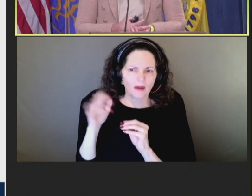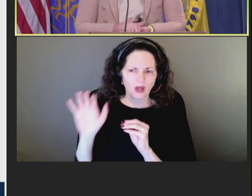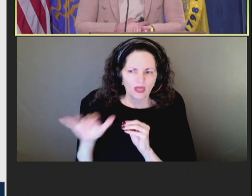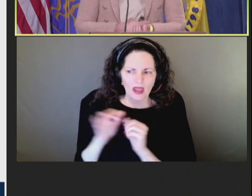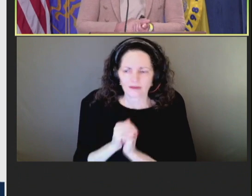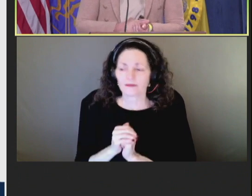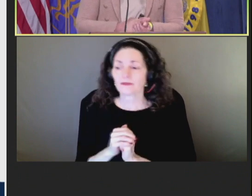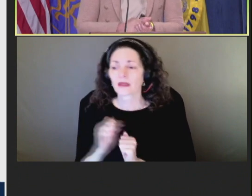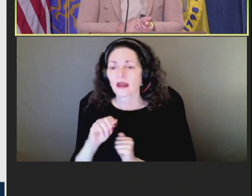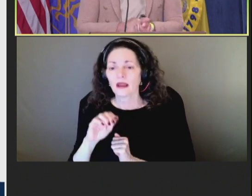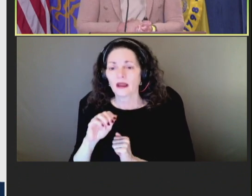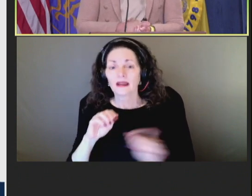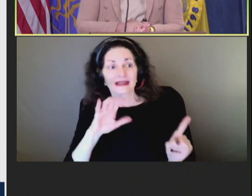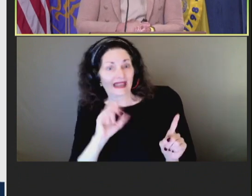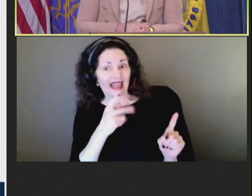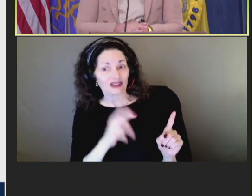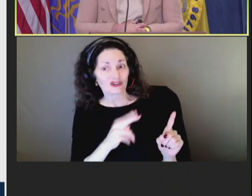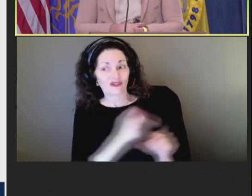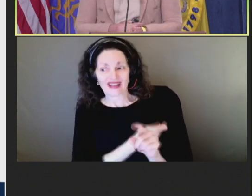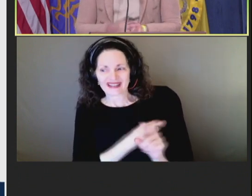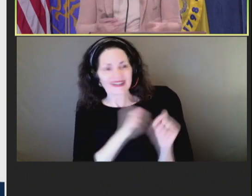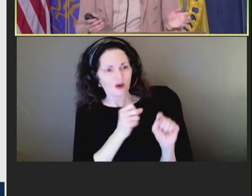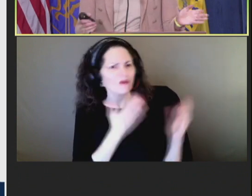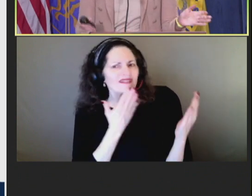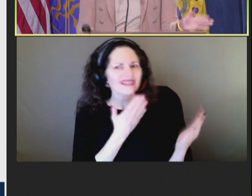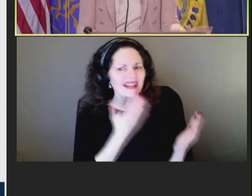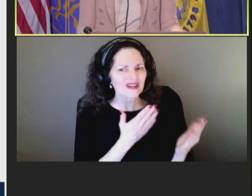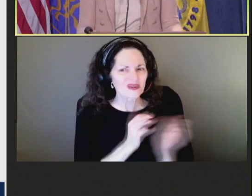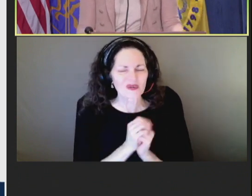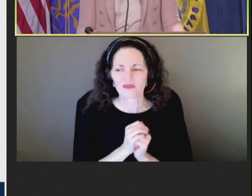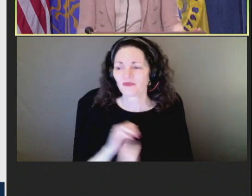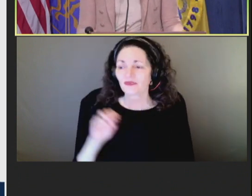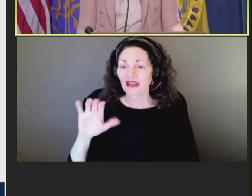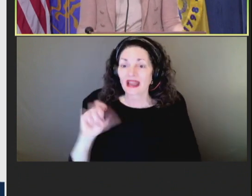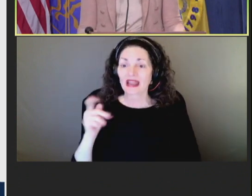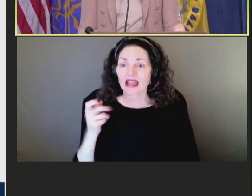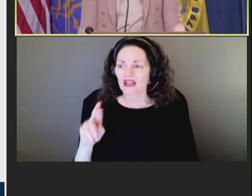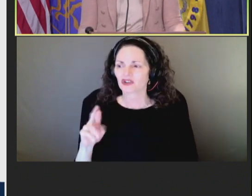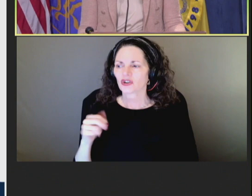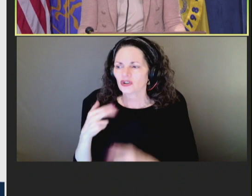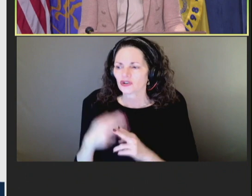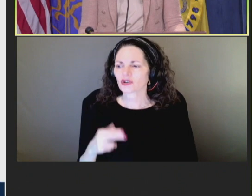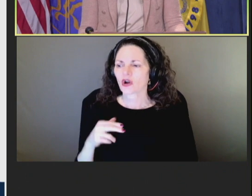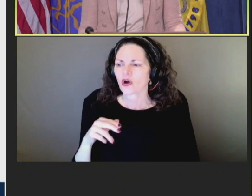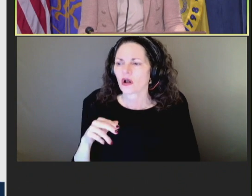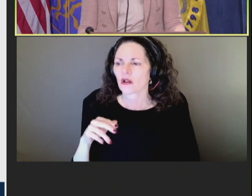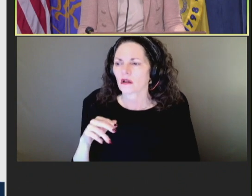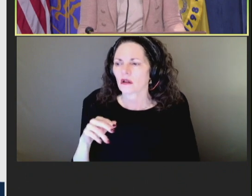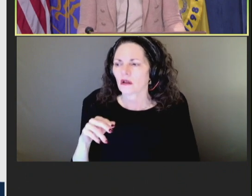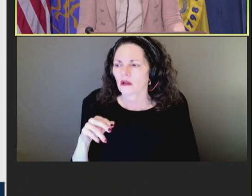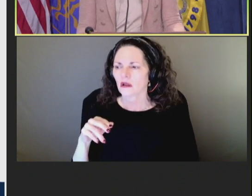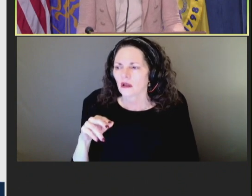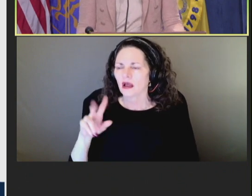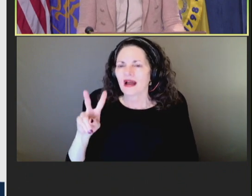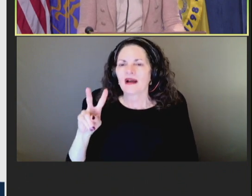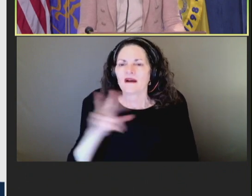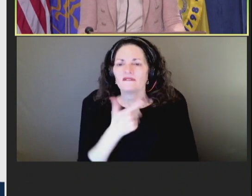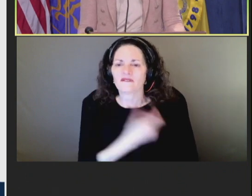thank you. Cancer Vaccine Coalition is vaccine type agnostic, so we want to work with anyone